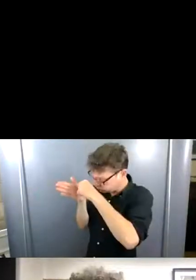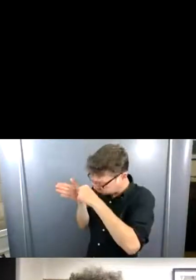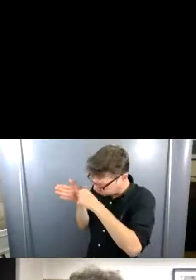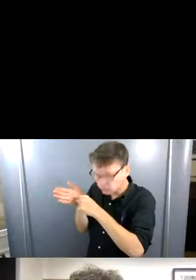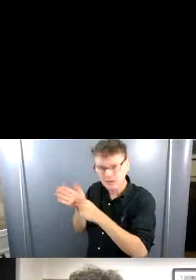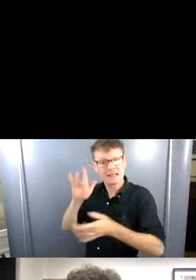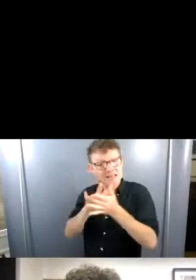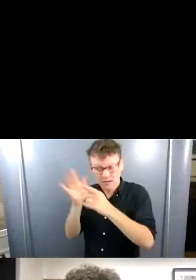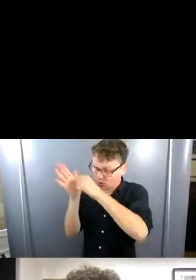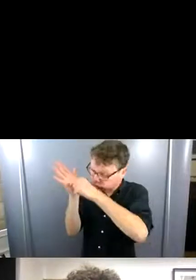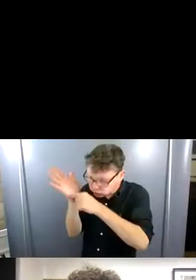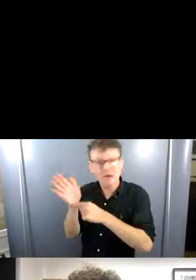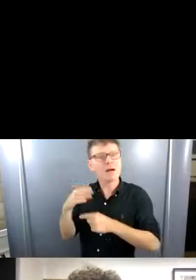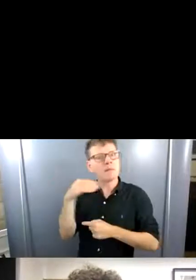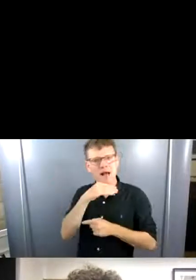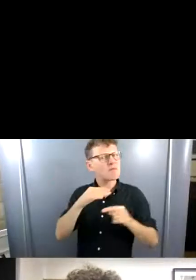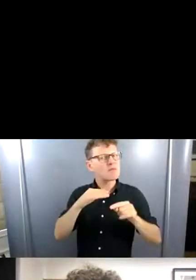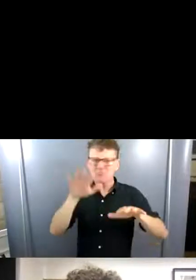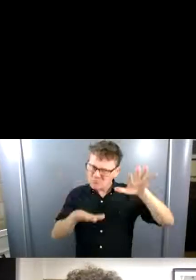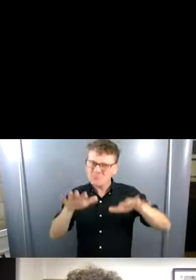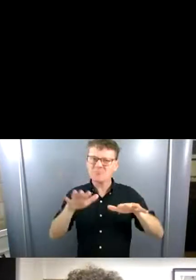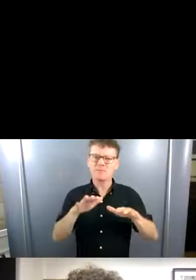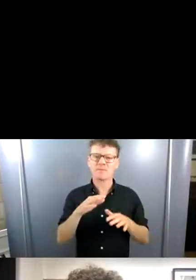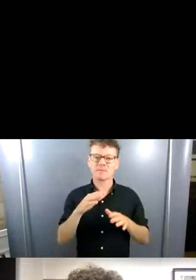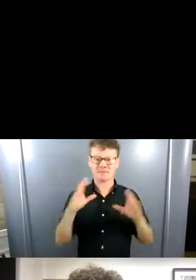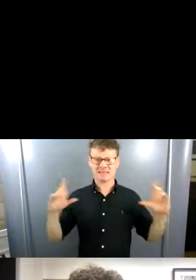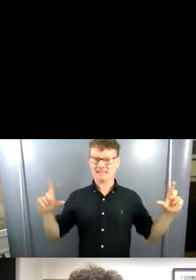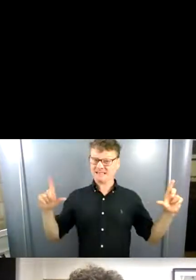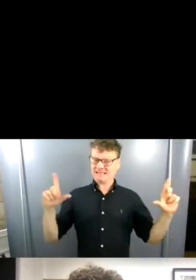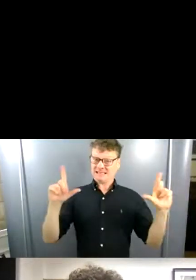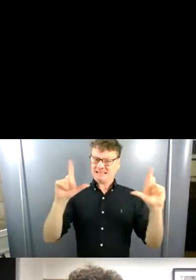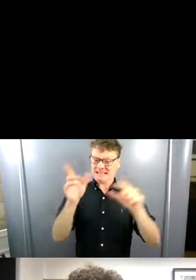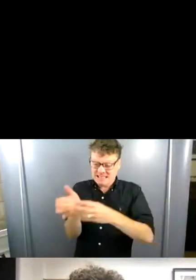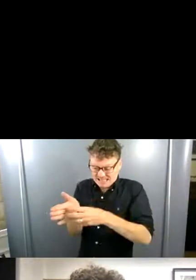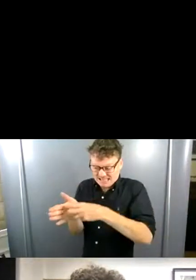so to have a bit more of a look at Arnhem land itself which is where Warruwi is found